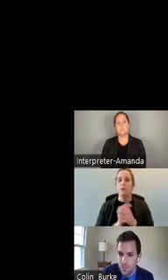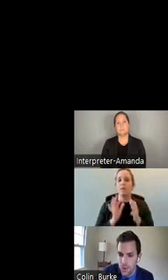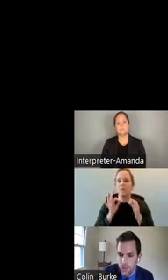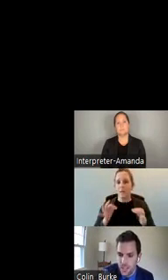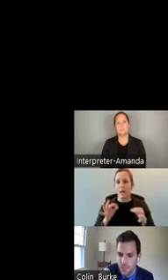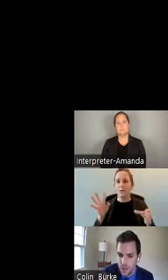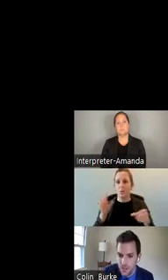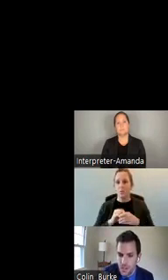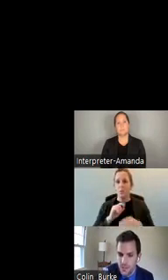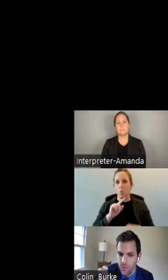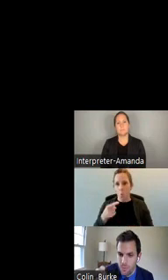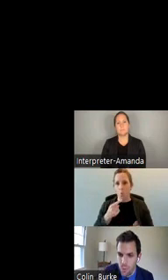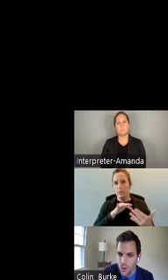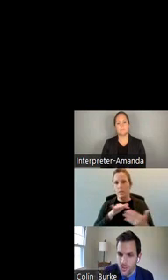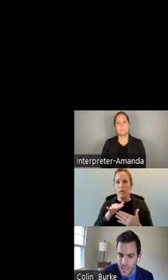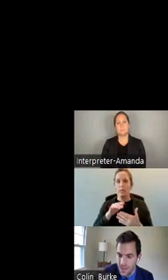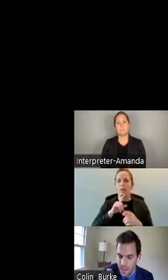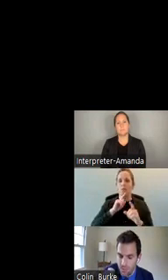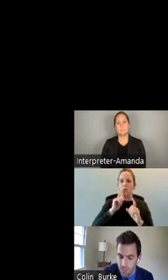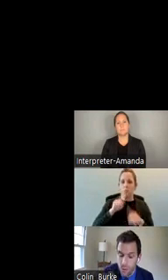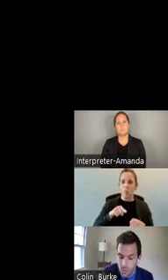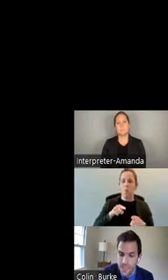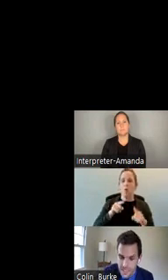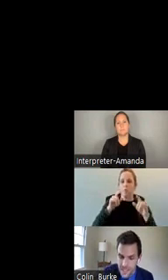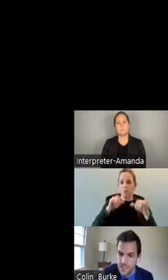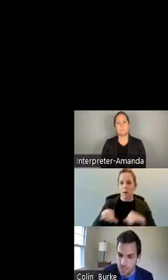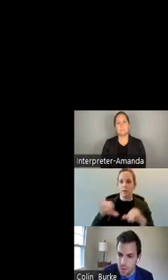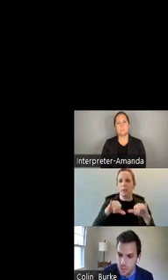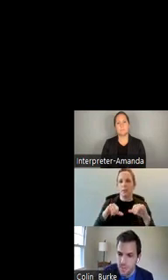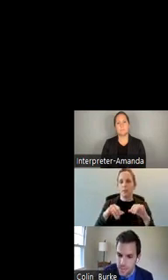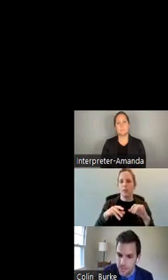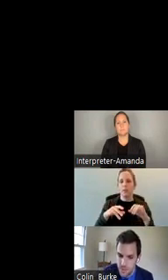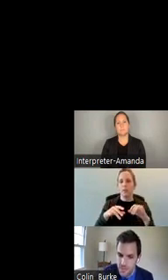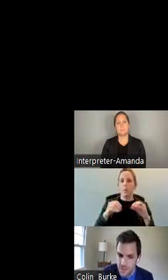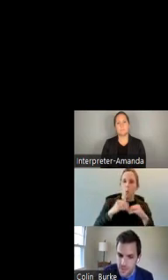reported prevalence for more than in more than one study reported prevalence for each of these